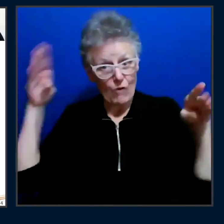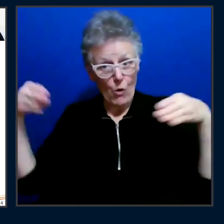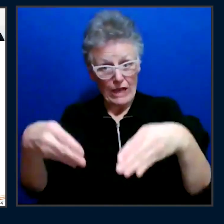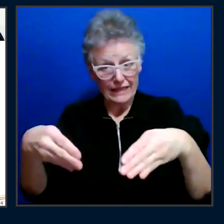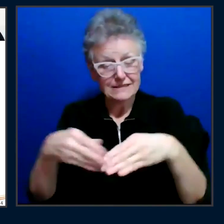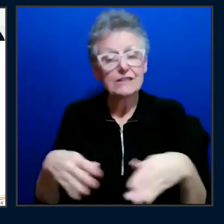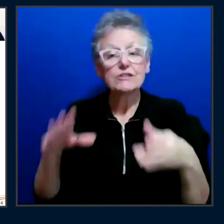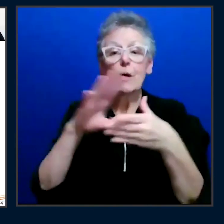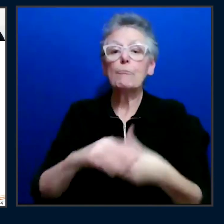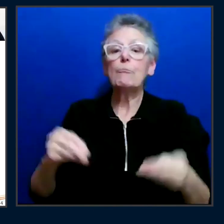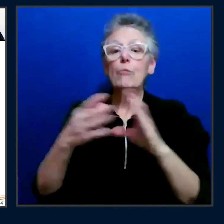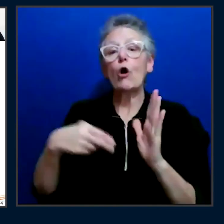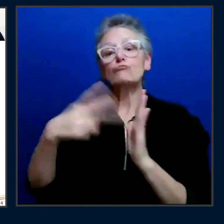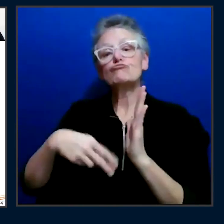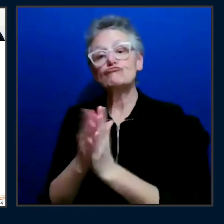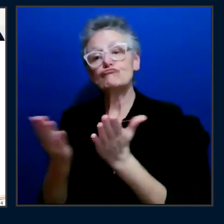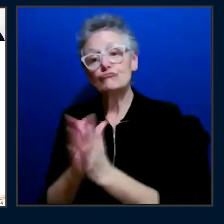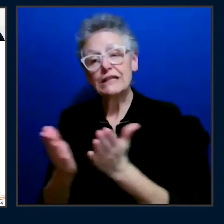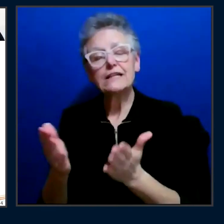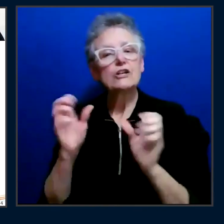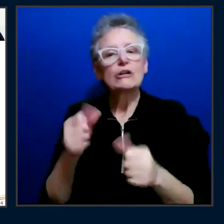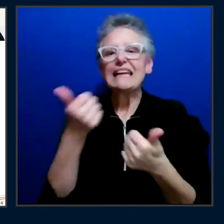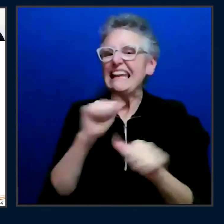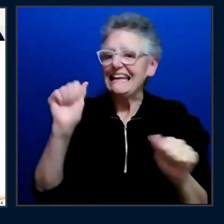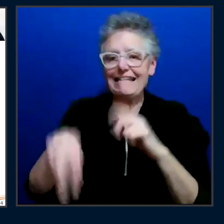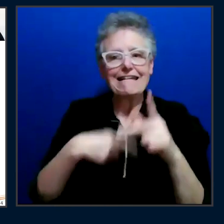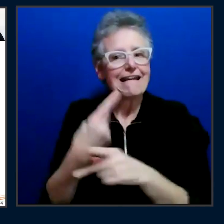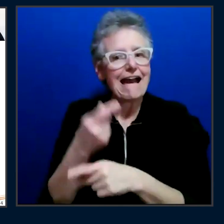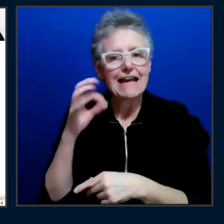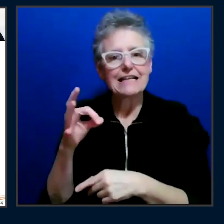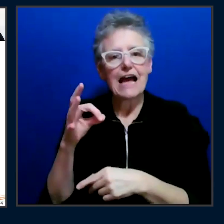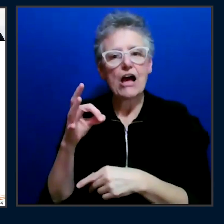storybook reading could be any form of